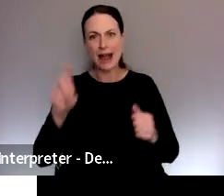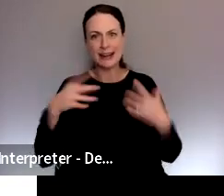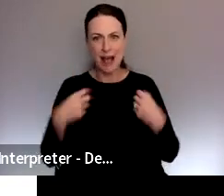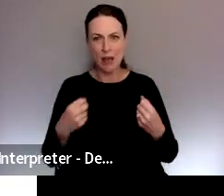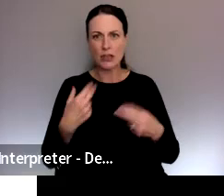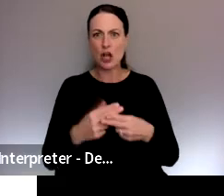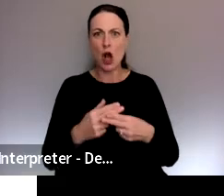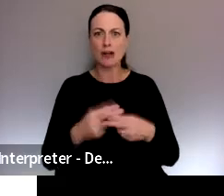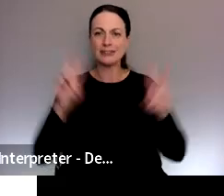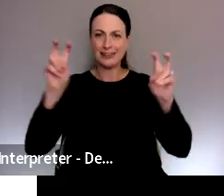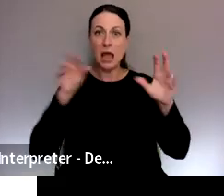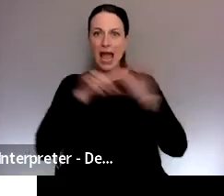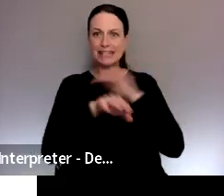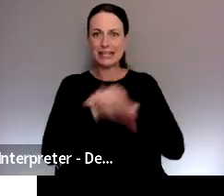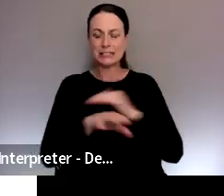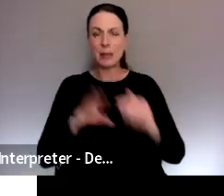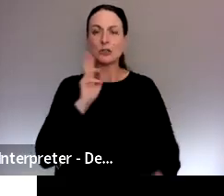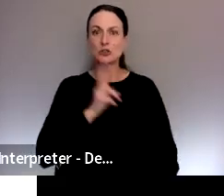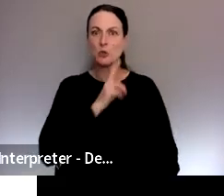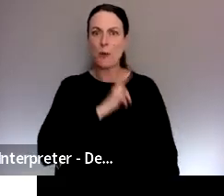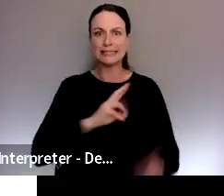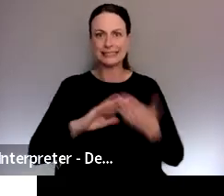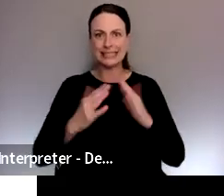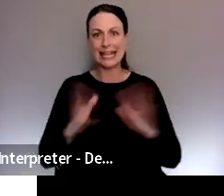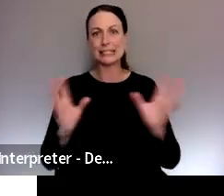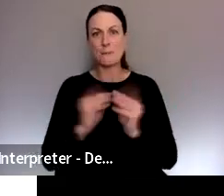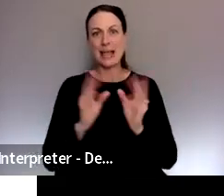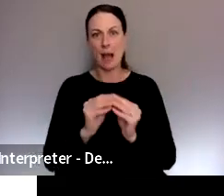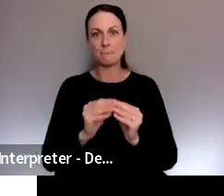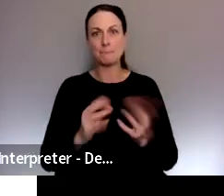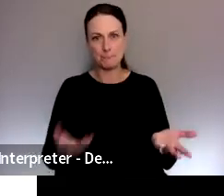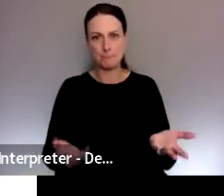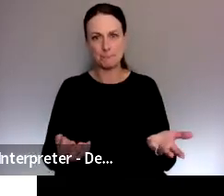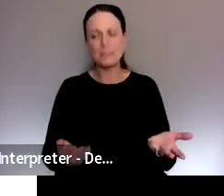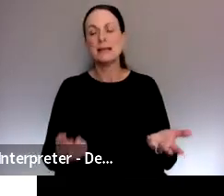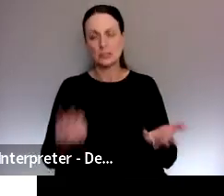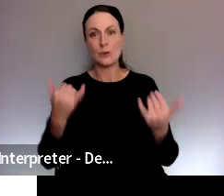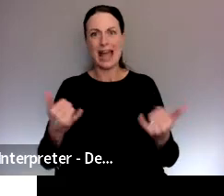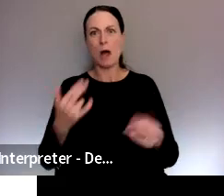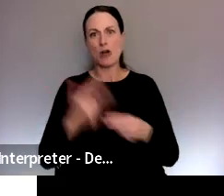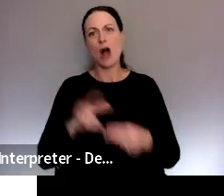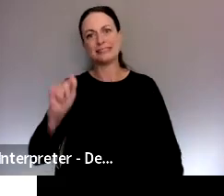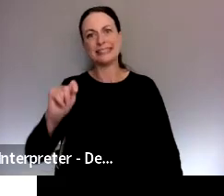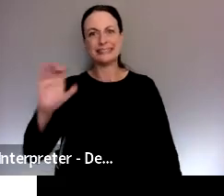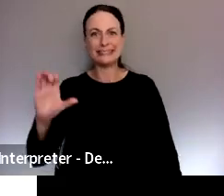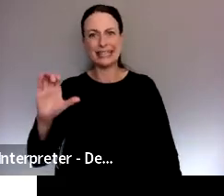called Accessibility Twin Cities Meetup, which is now international, so we just call it TC Meetup,